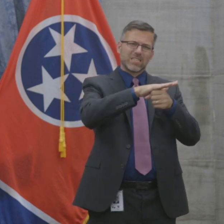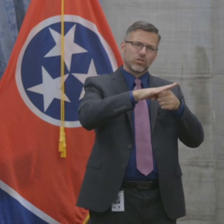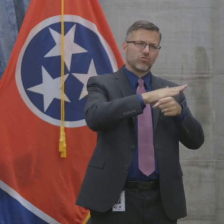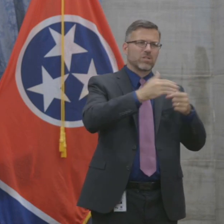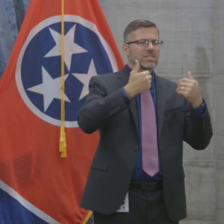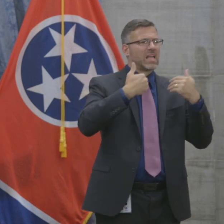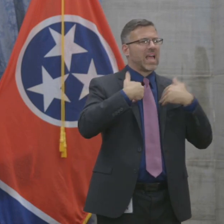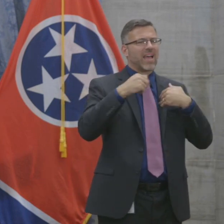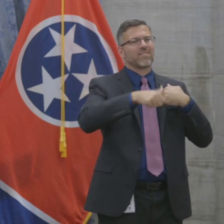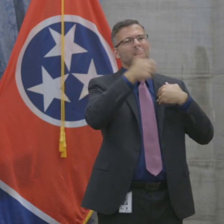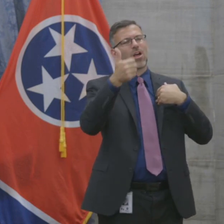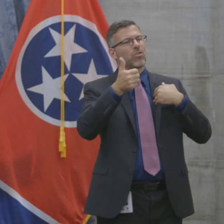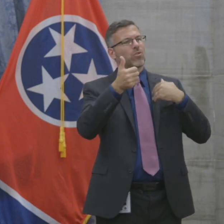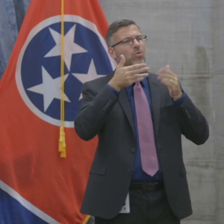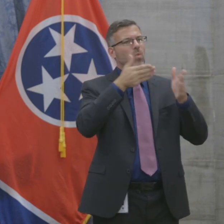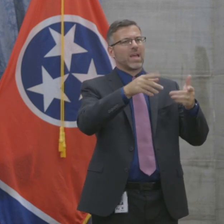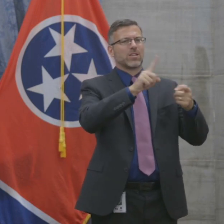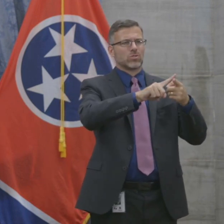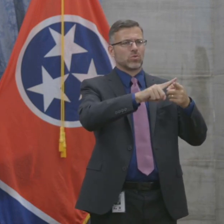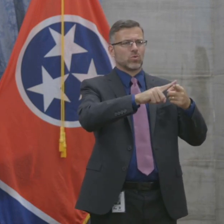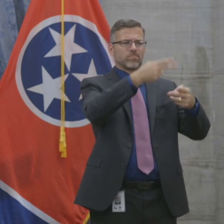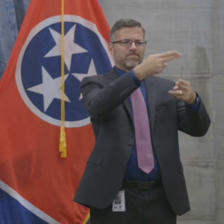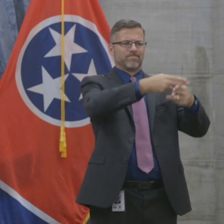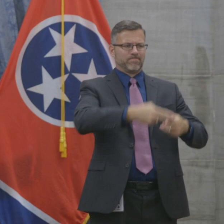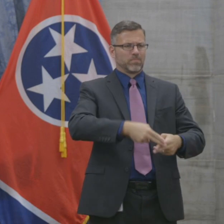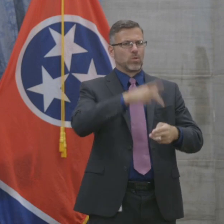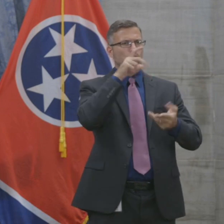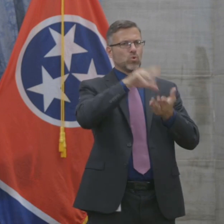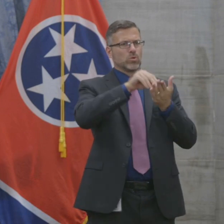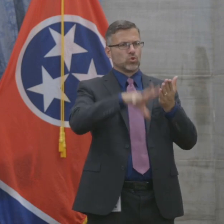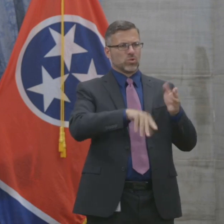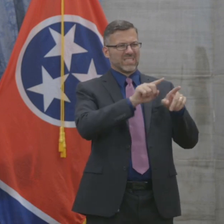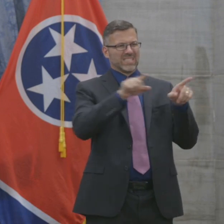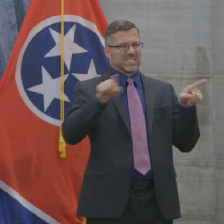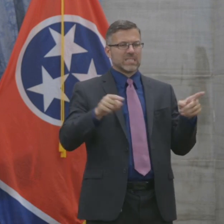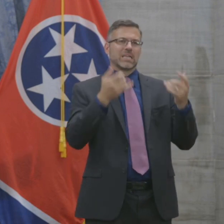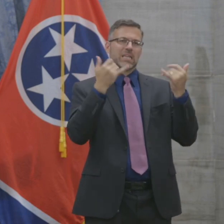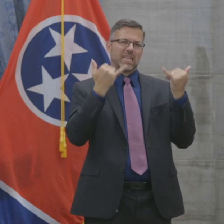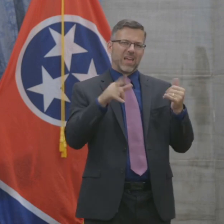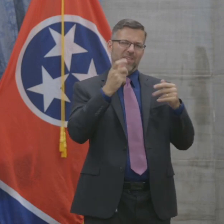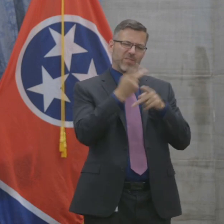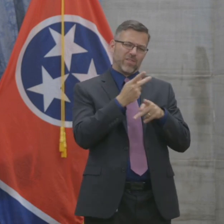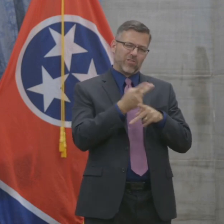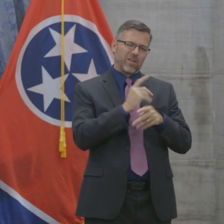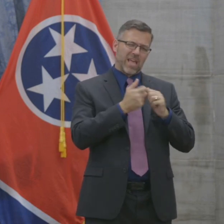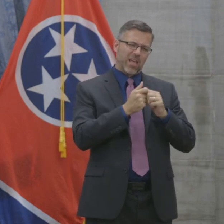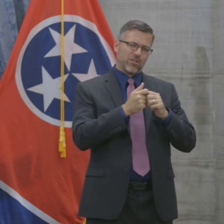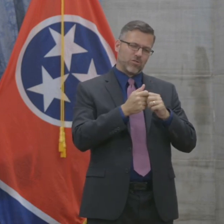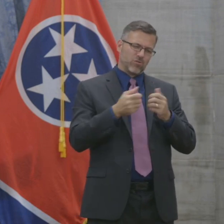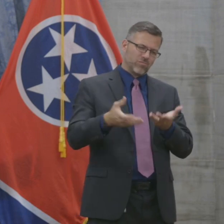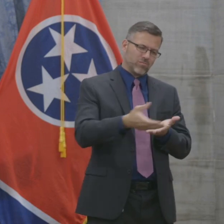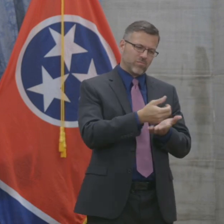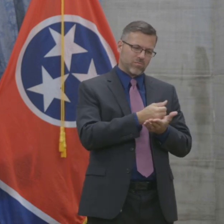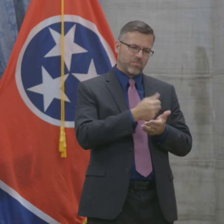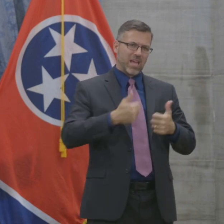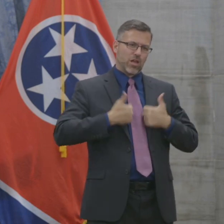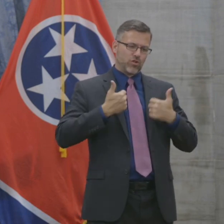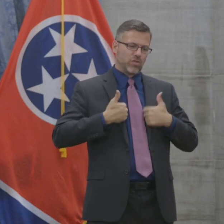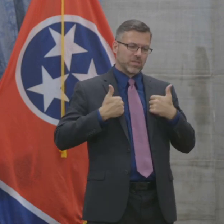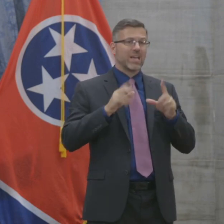Commissioner, as well. So given that DHS has said they don't have reliable address data for some of these families, is there